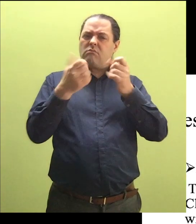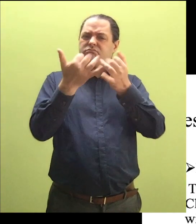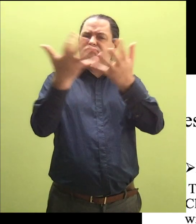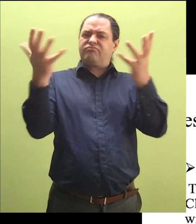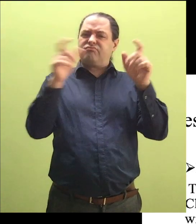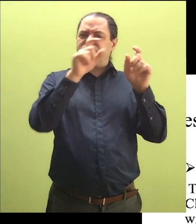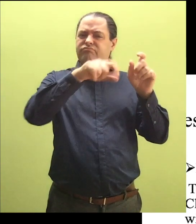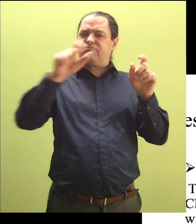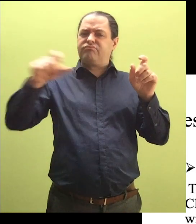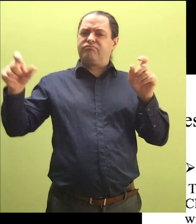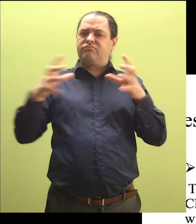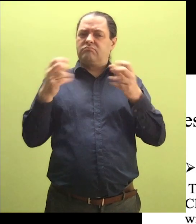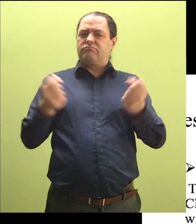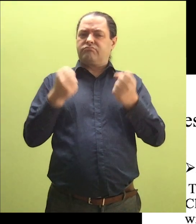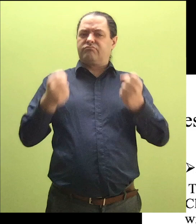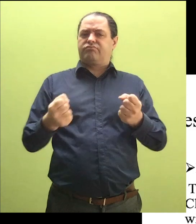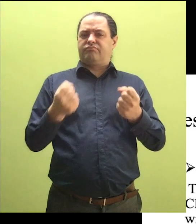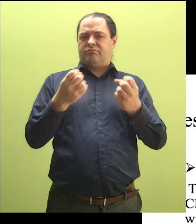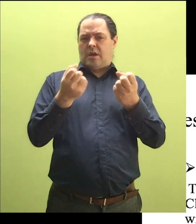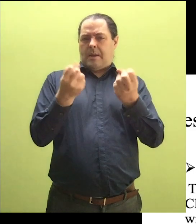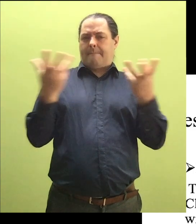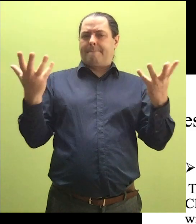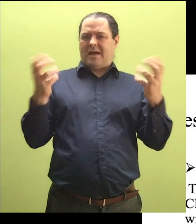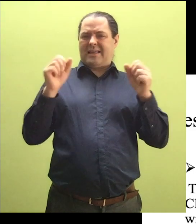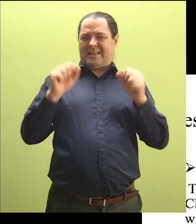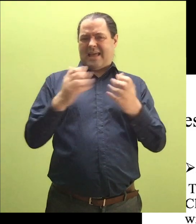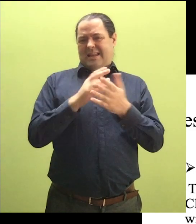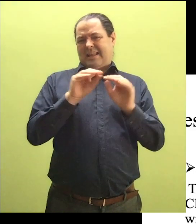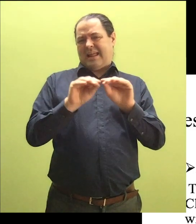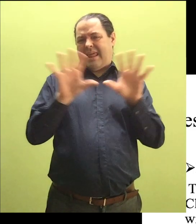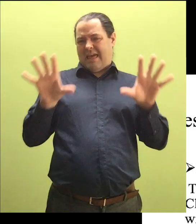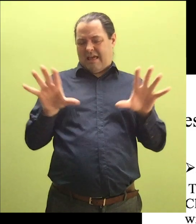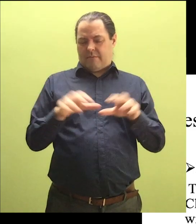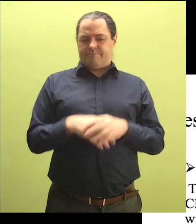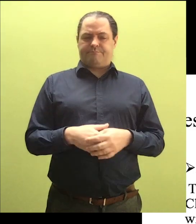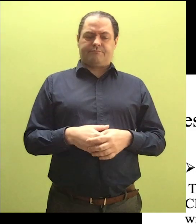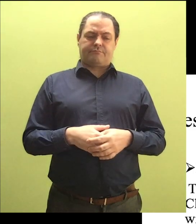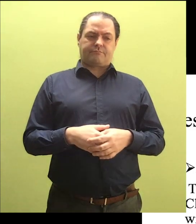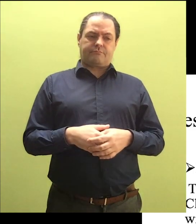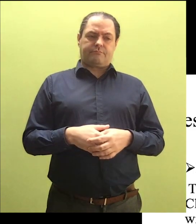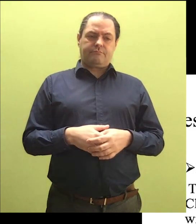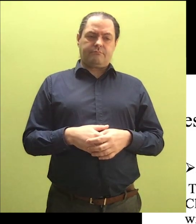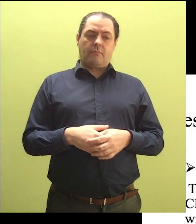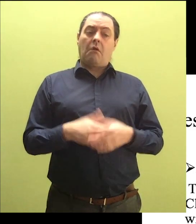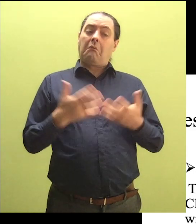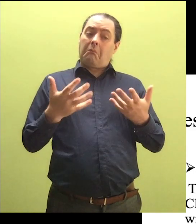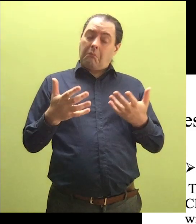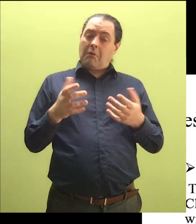Let us now see if the production of serial verb constructions dubbed as complex clauses here with causatives and inchoatives